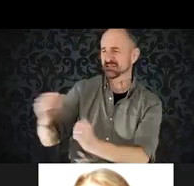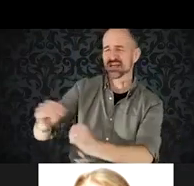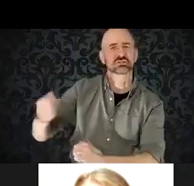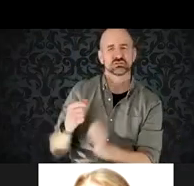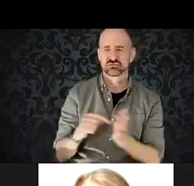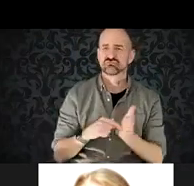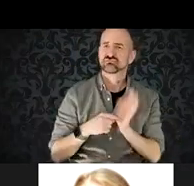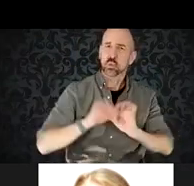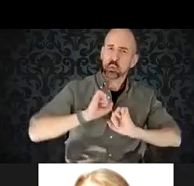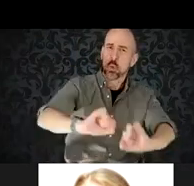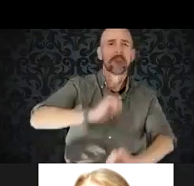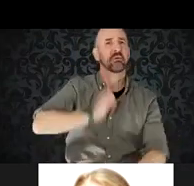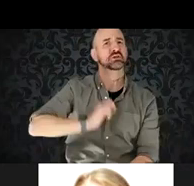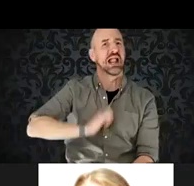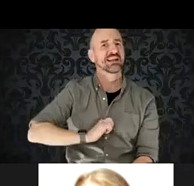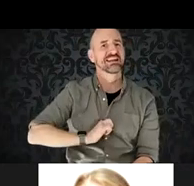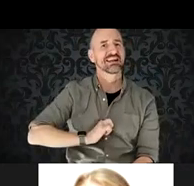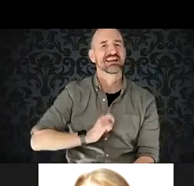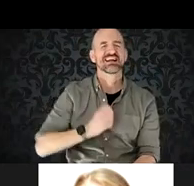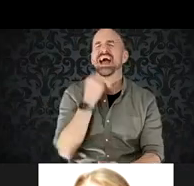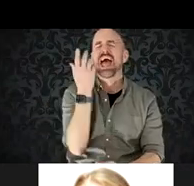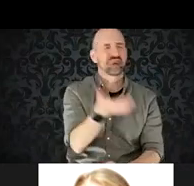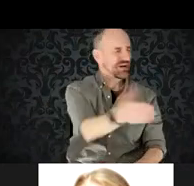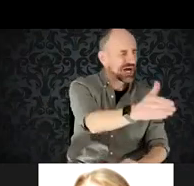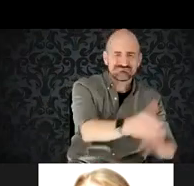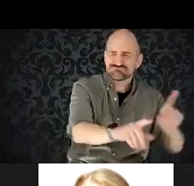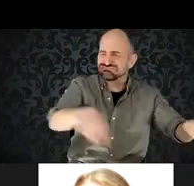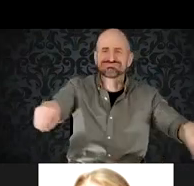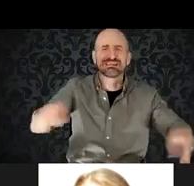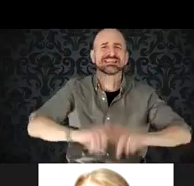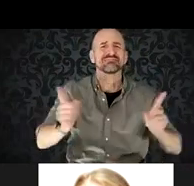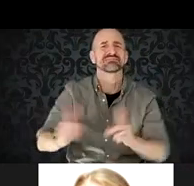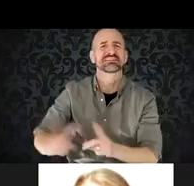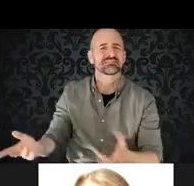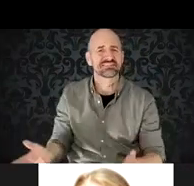should not be a nightmare. It should be a wonderful pastime. With some planning, by